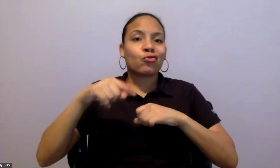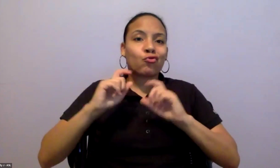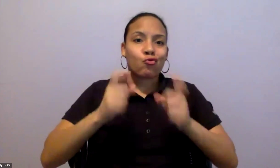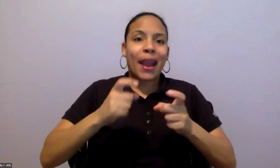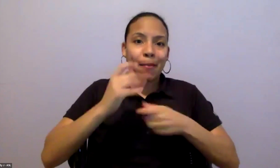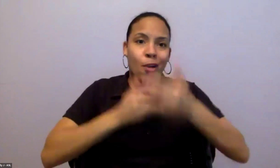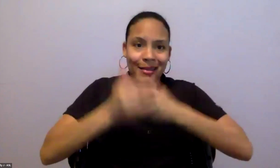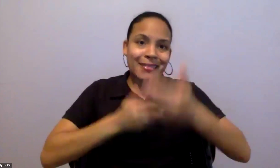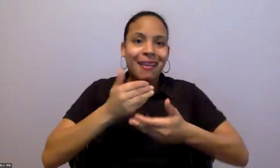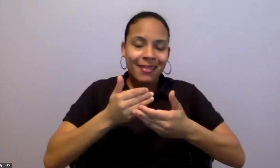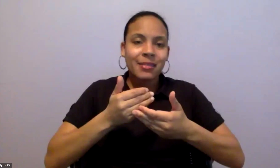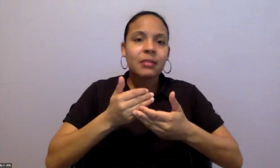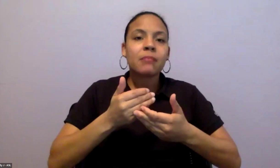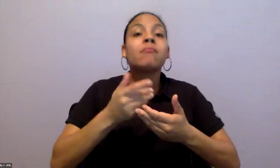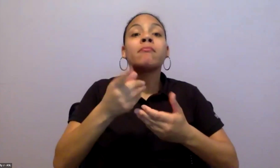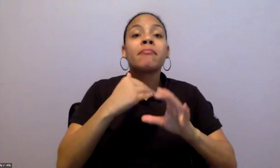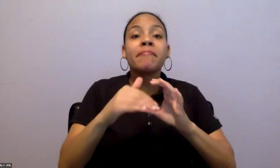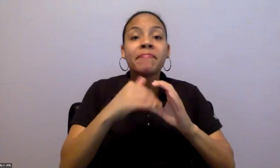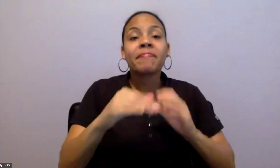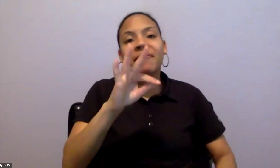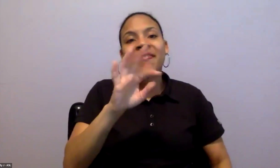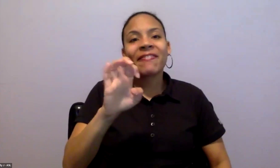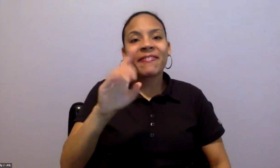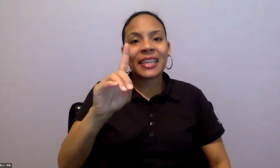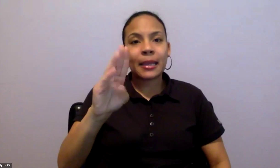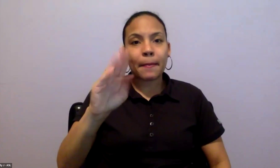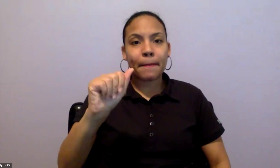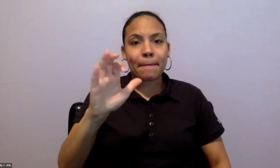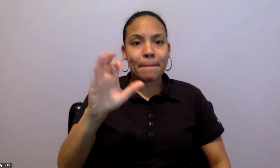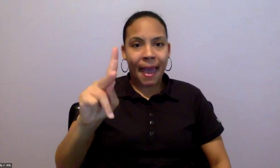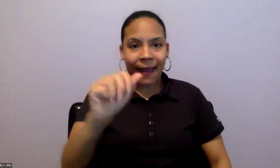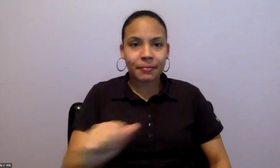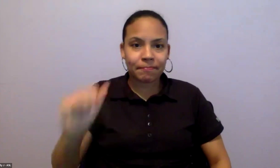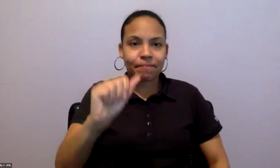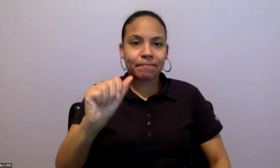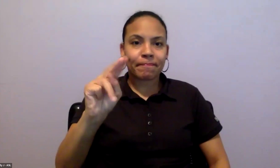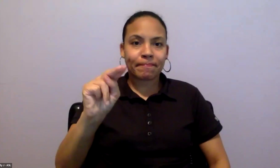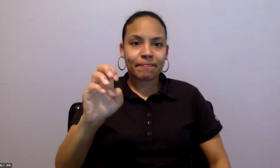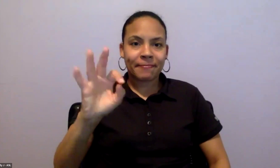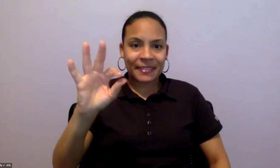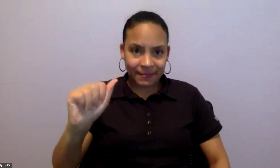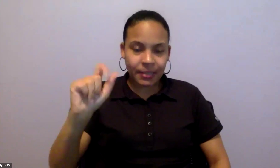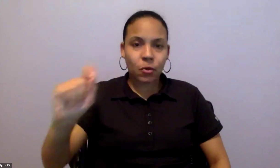time, the email address is feedback@NEFA.org. We continue to prioritize artist voices. I promise